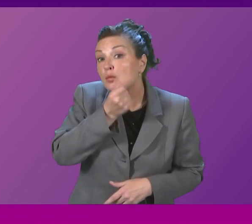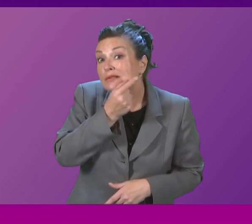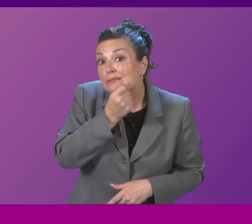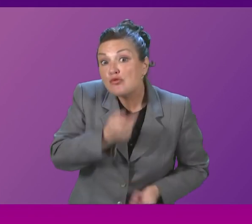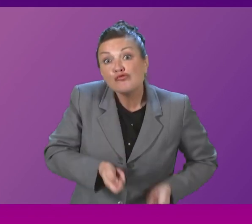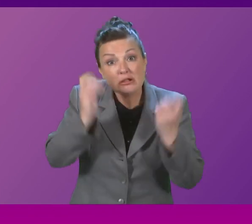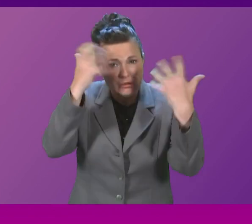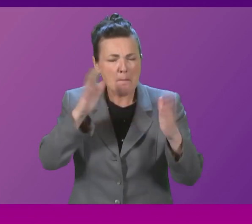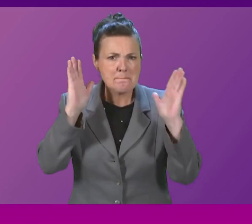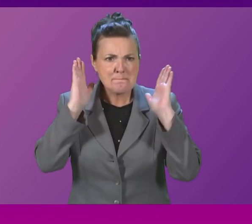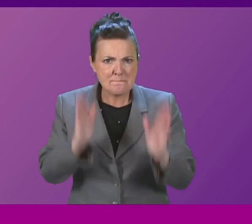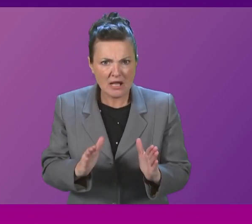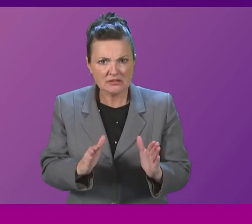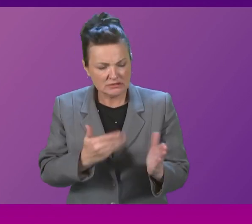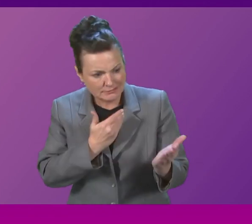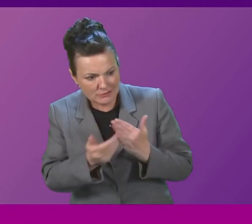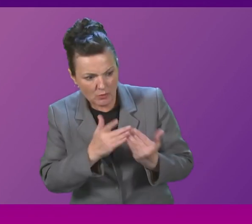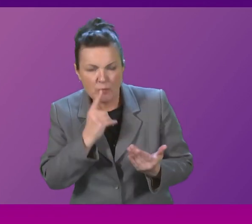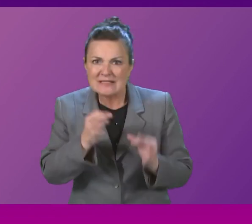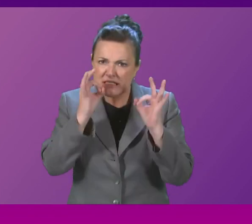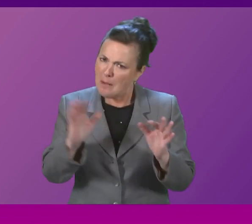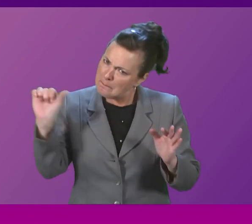with the utmost seriousness and thoroughly investigated.